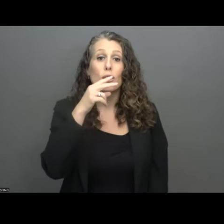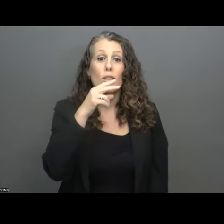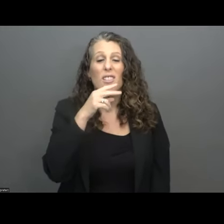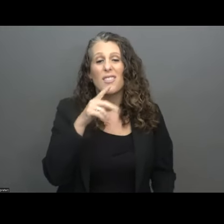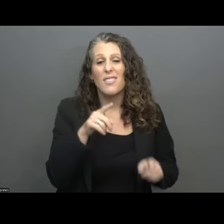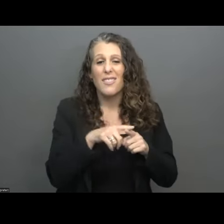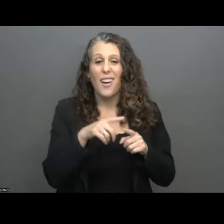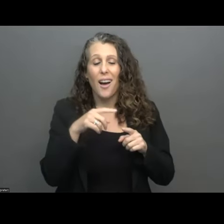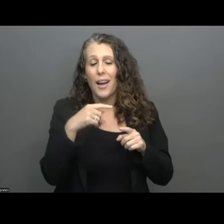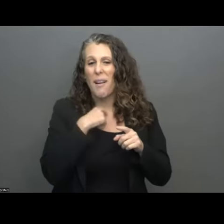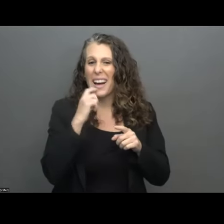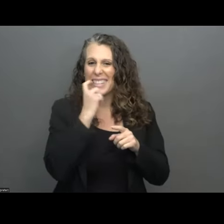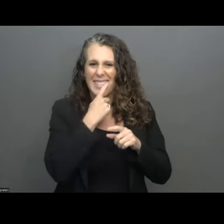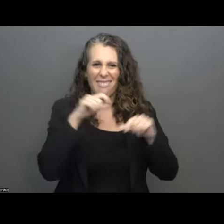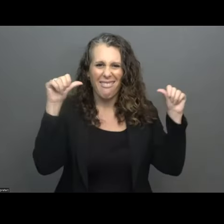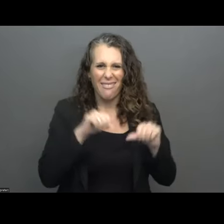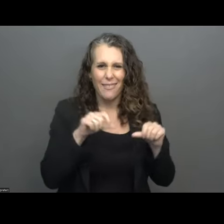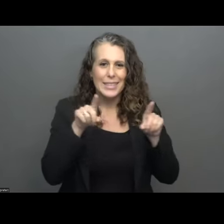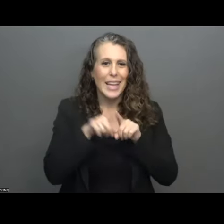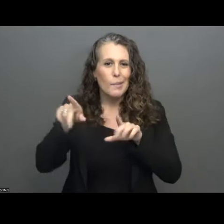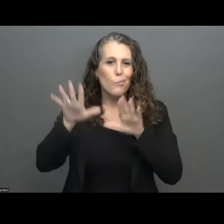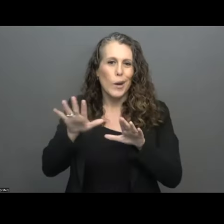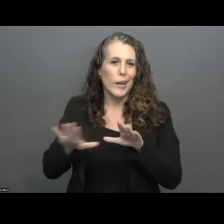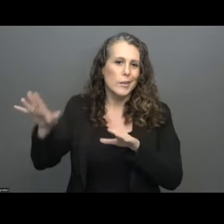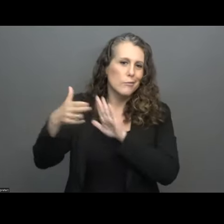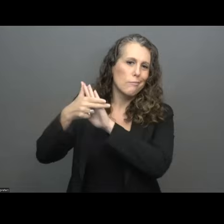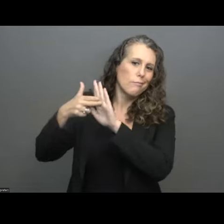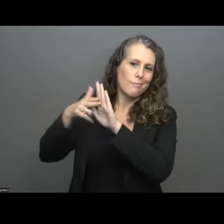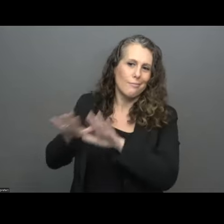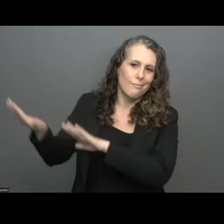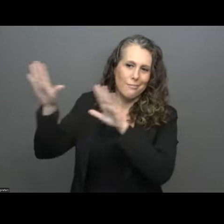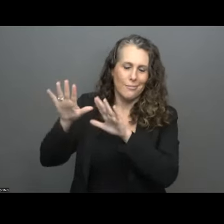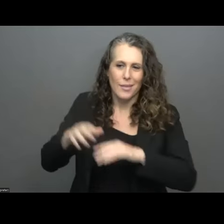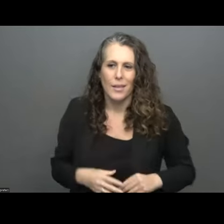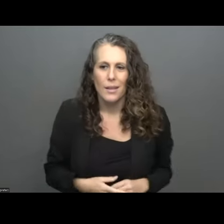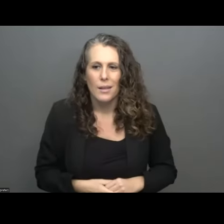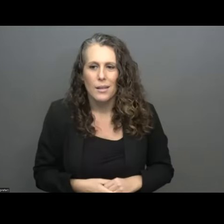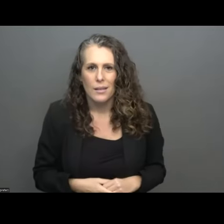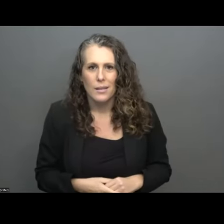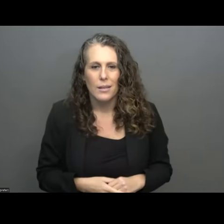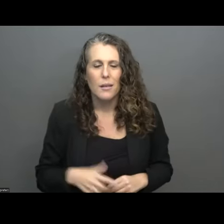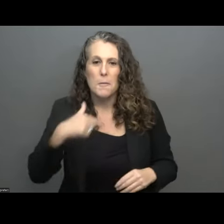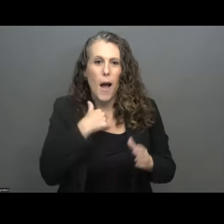for of the dentistry so more interested in buying tech and buying braces. So, with that